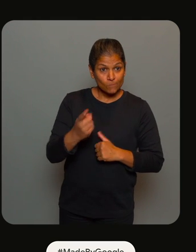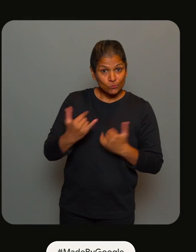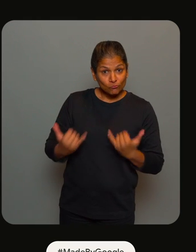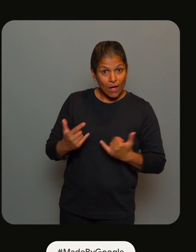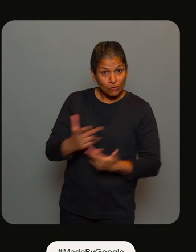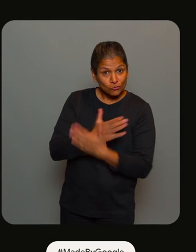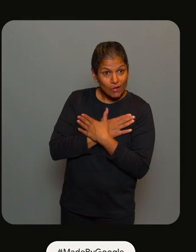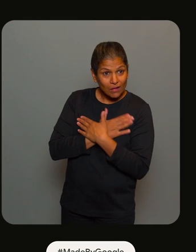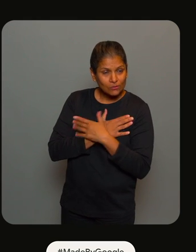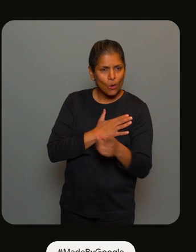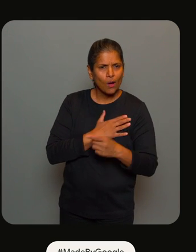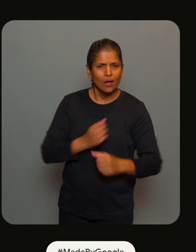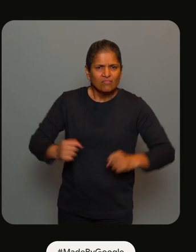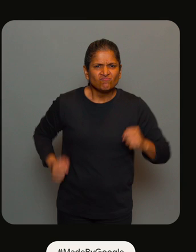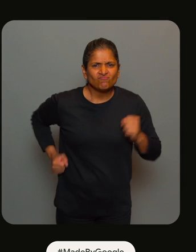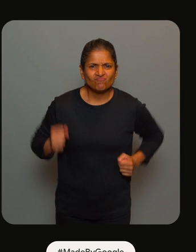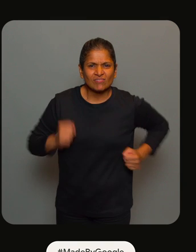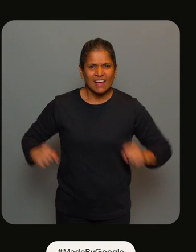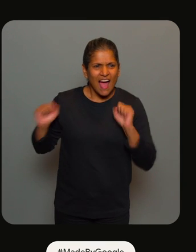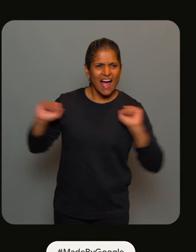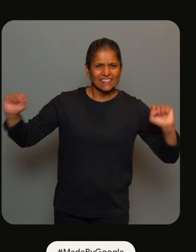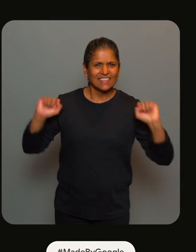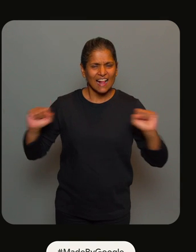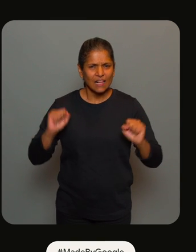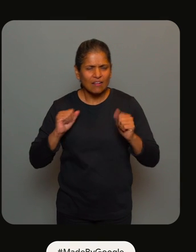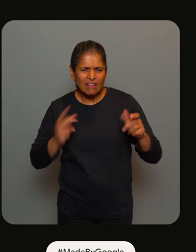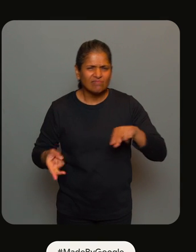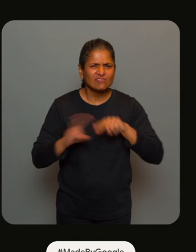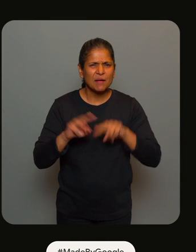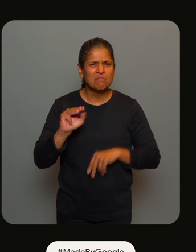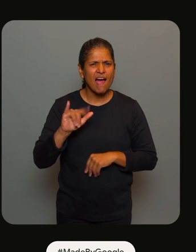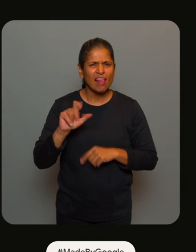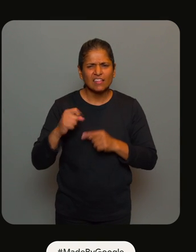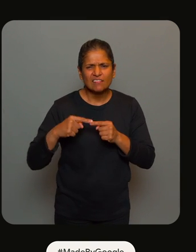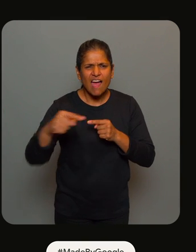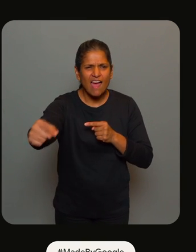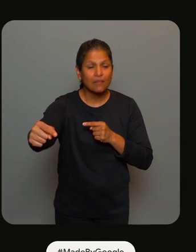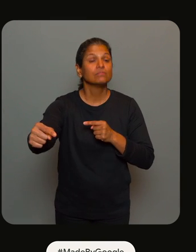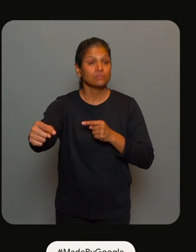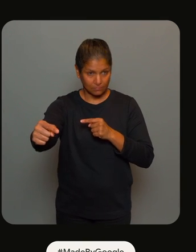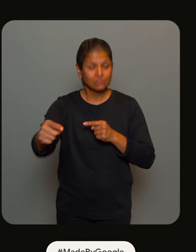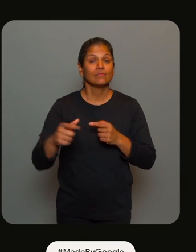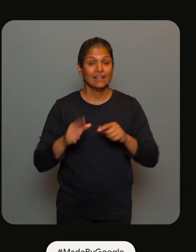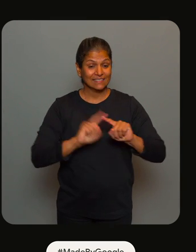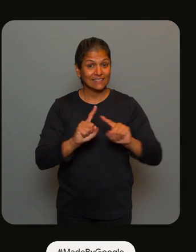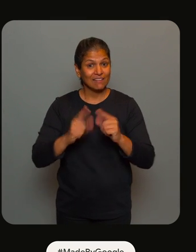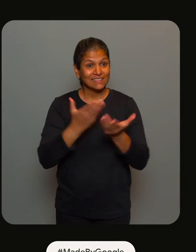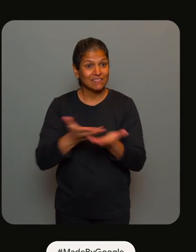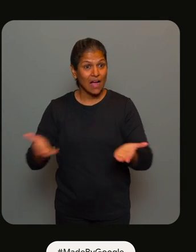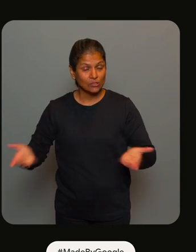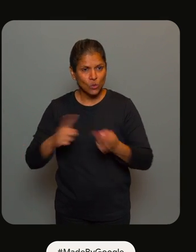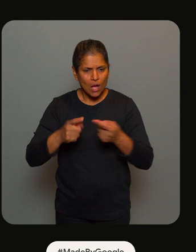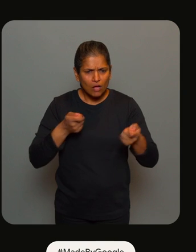extra mile on your run. Pixel devices handle all that for you, thanks to our